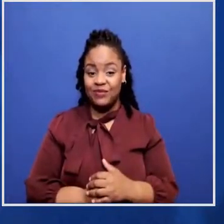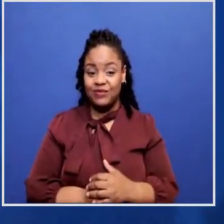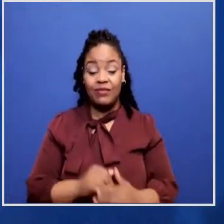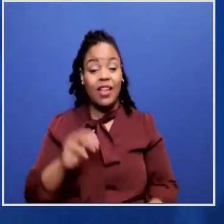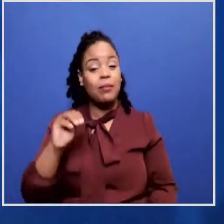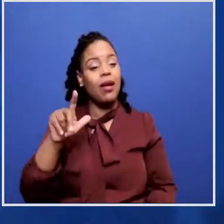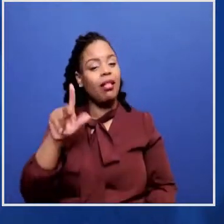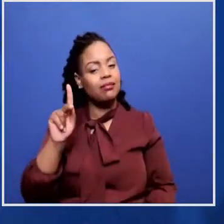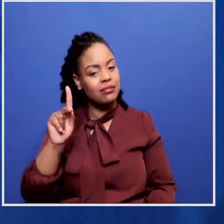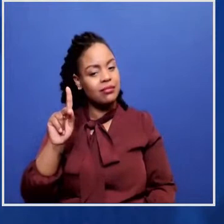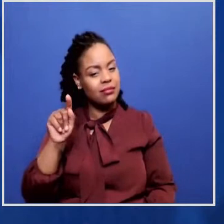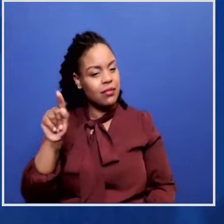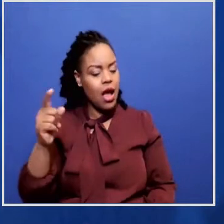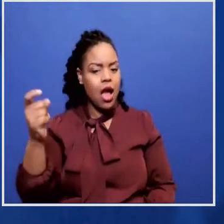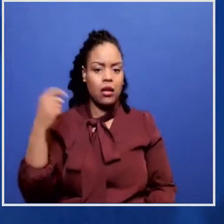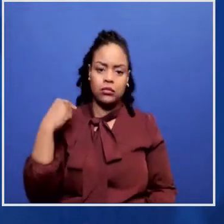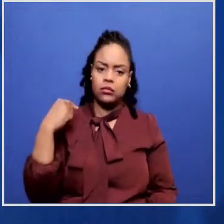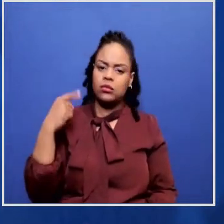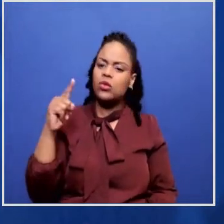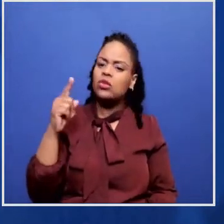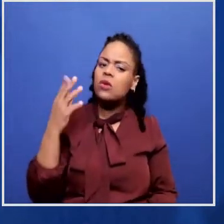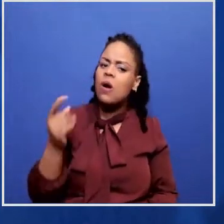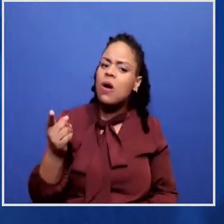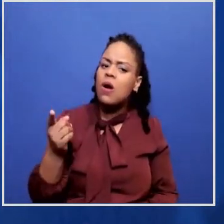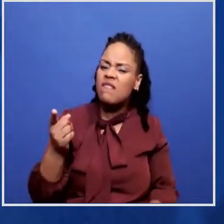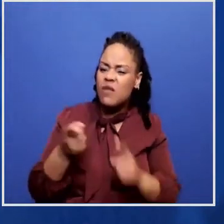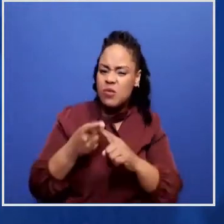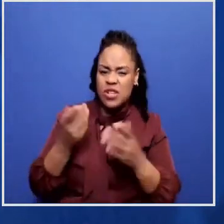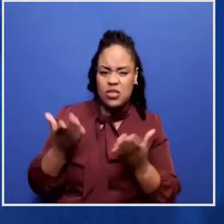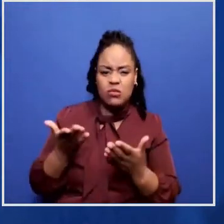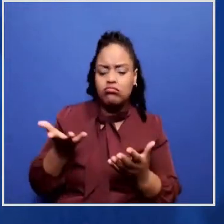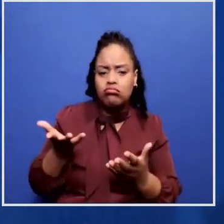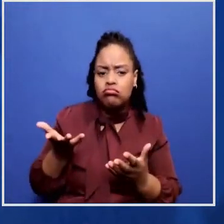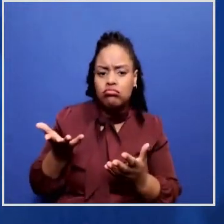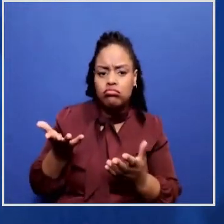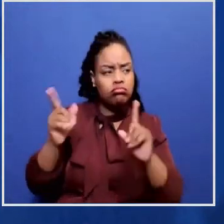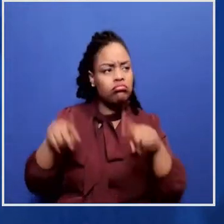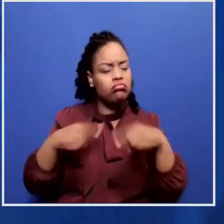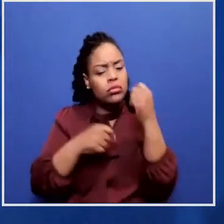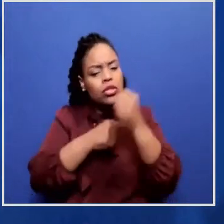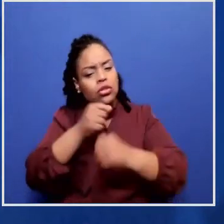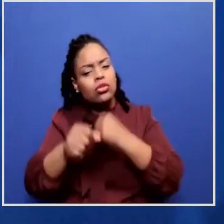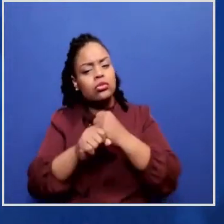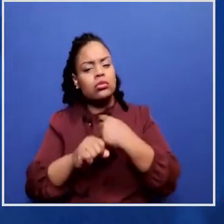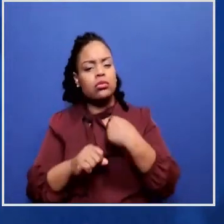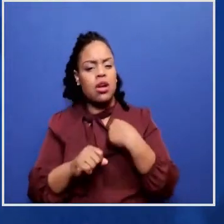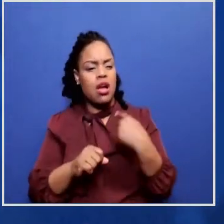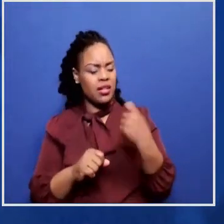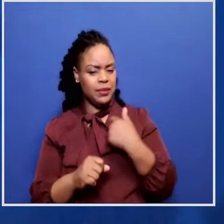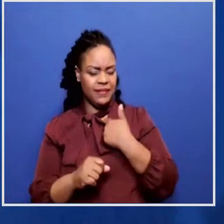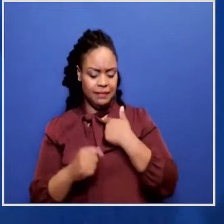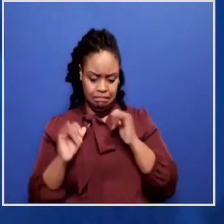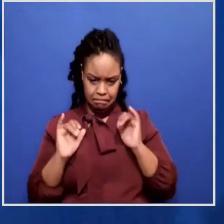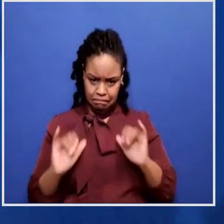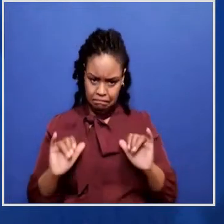OUR COUNTRY BUILD BACK BETTER.